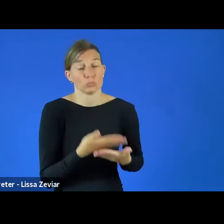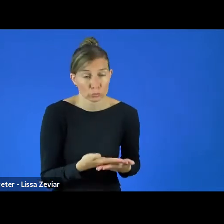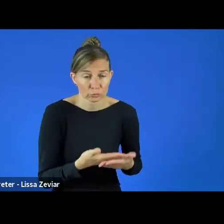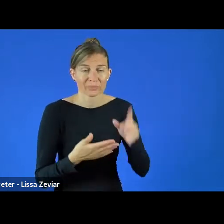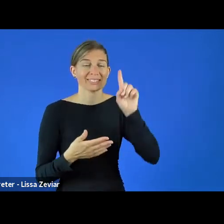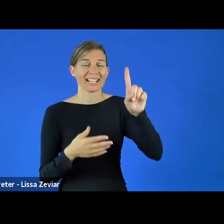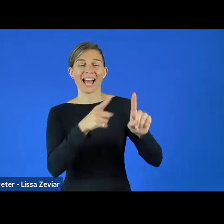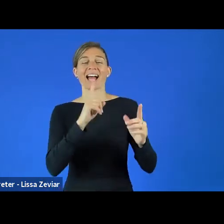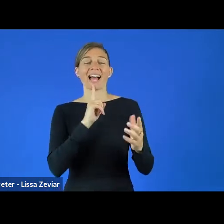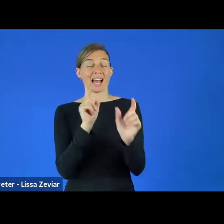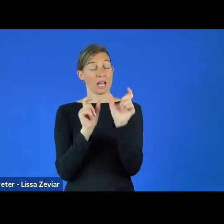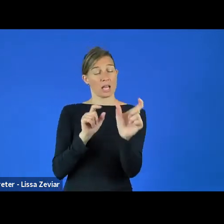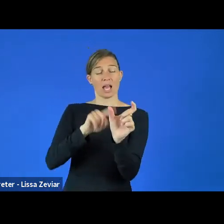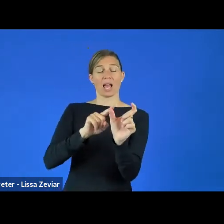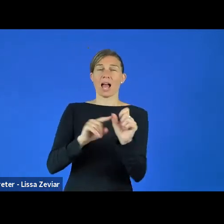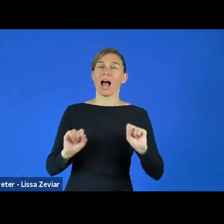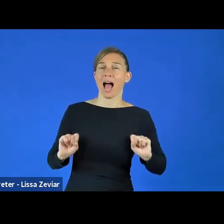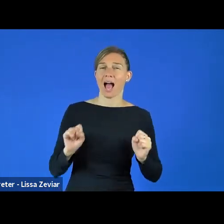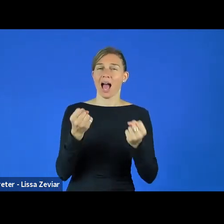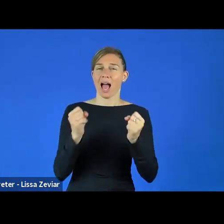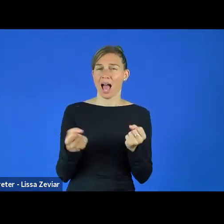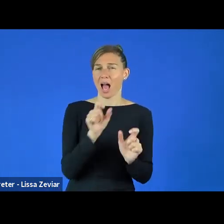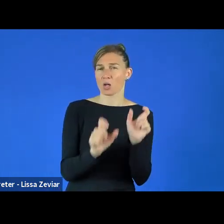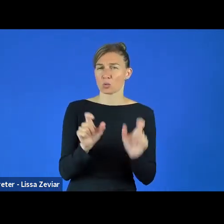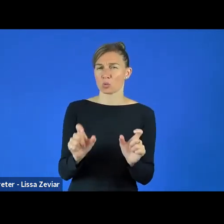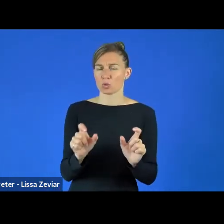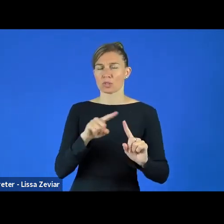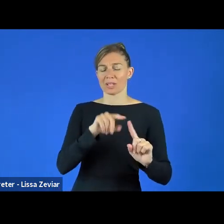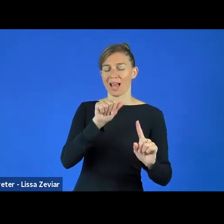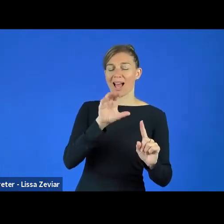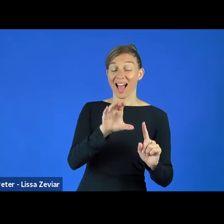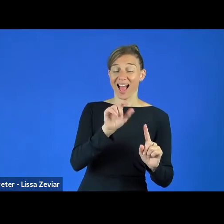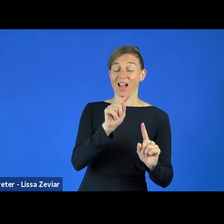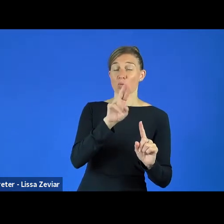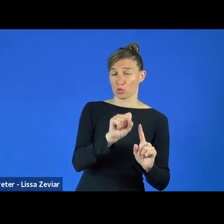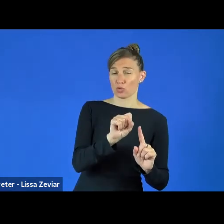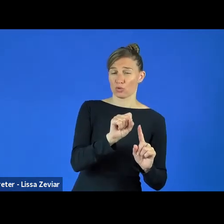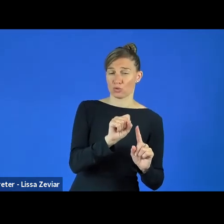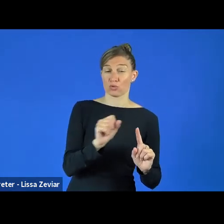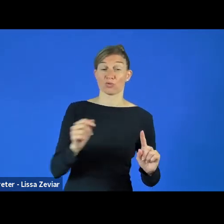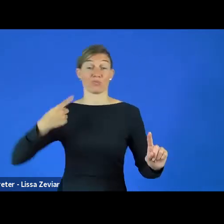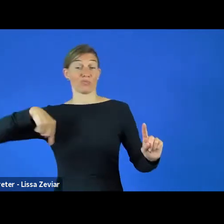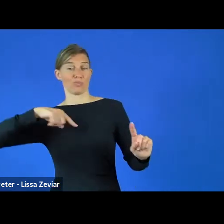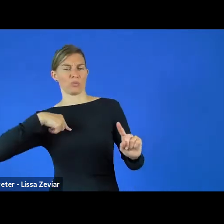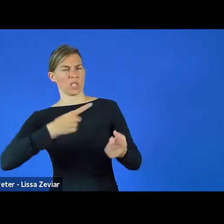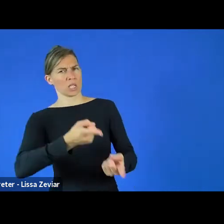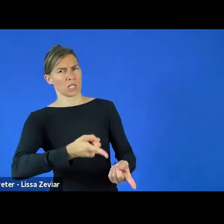because a market is composed of demand and offer. Consumers are the demand and the offer is made by the business.